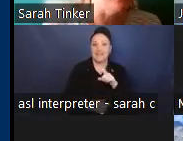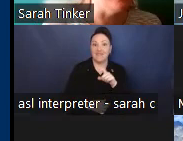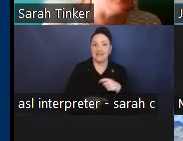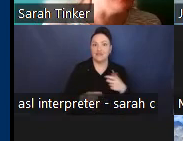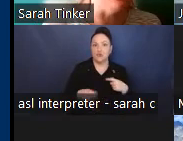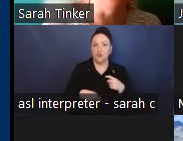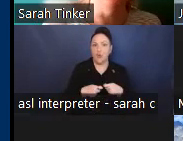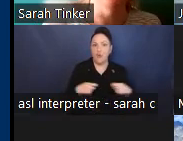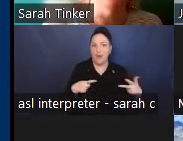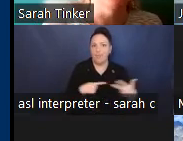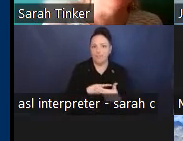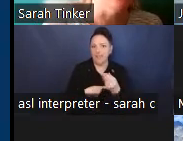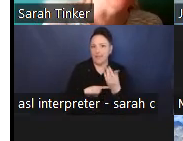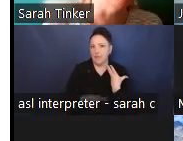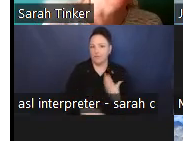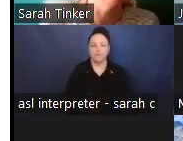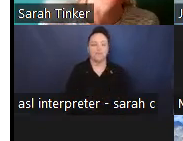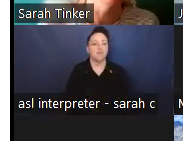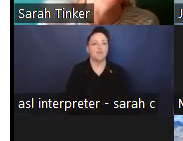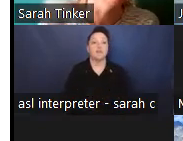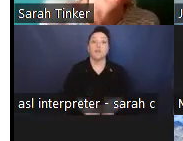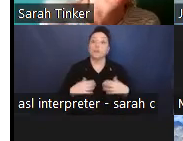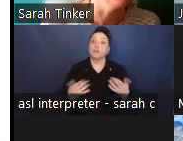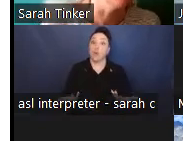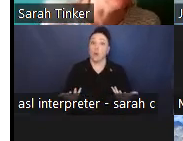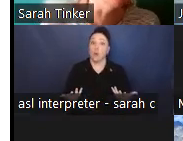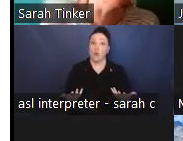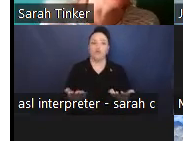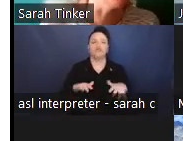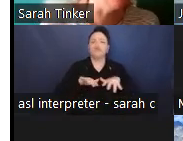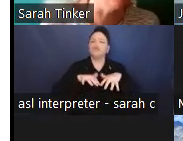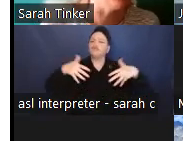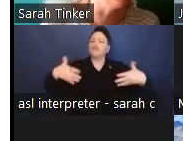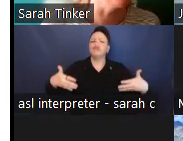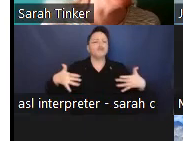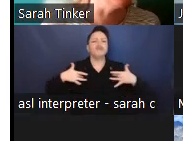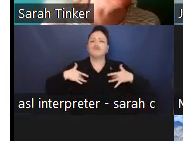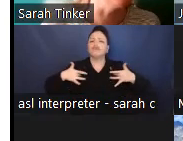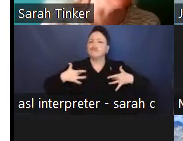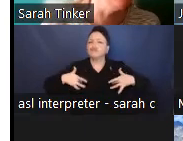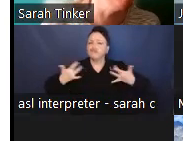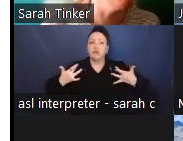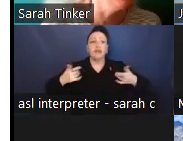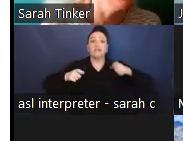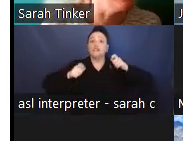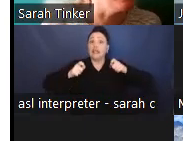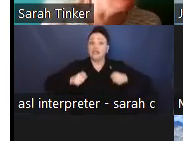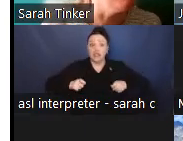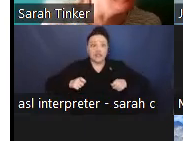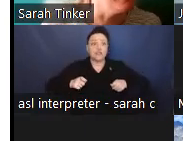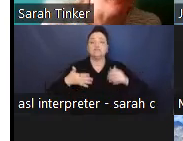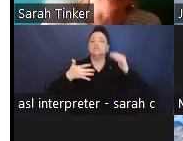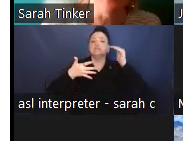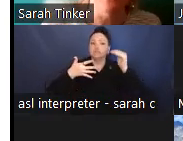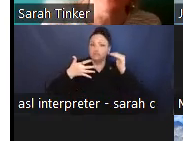At a high level yeah just we're going to walk through these things today. And